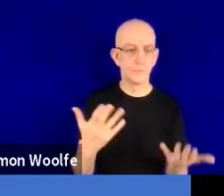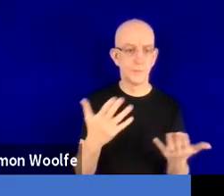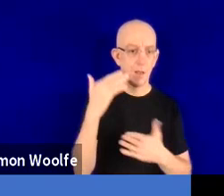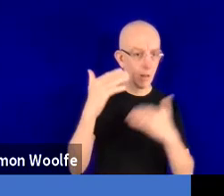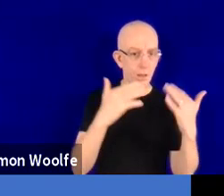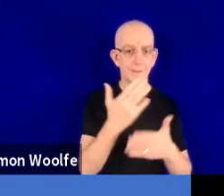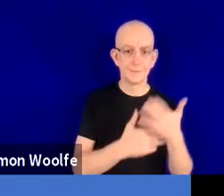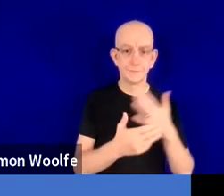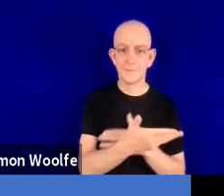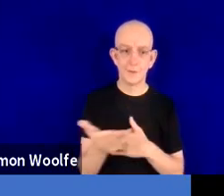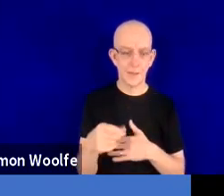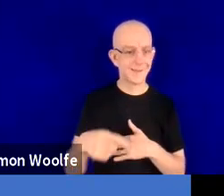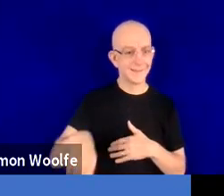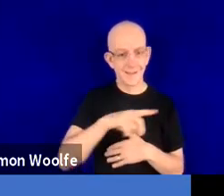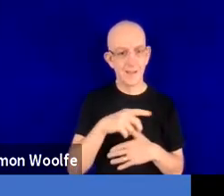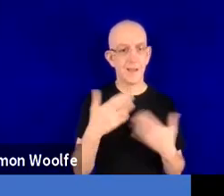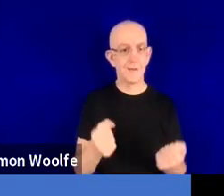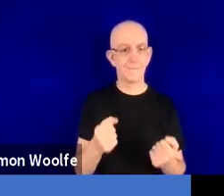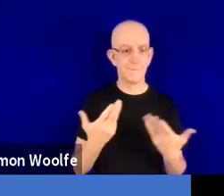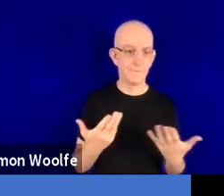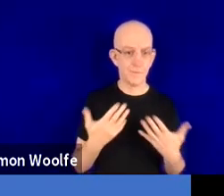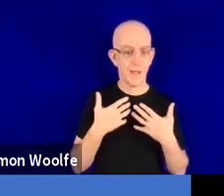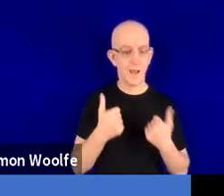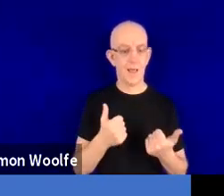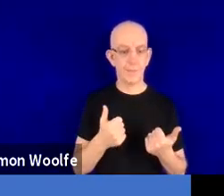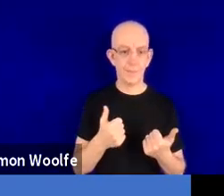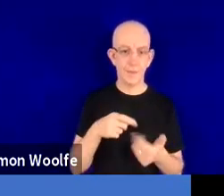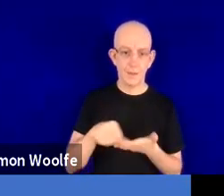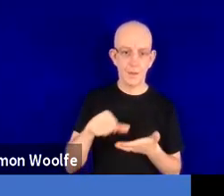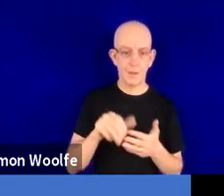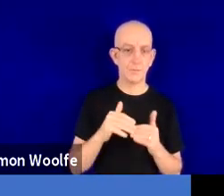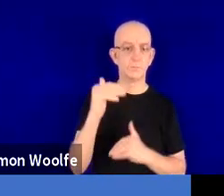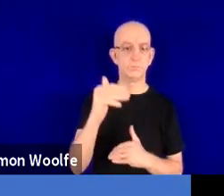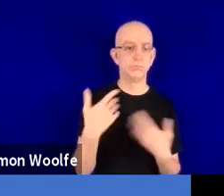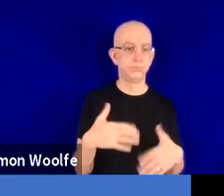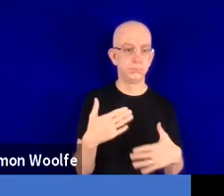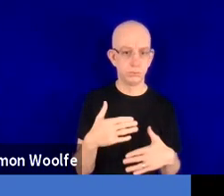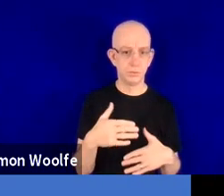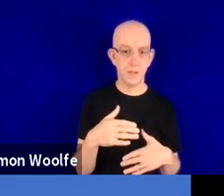So prioritize person with disability in UHC policy